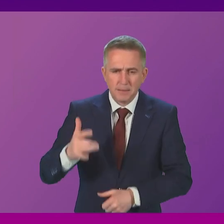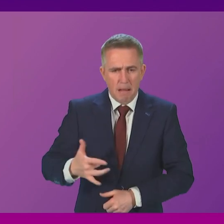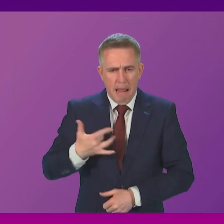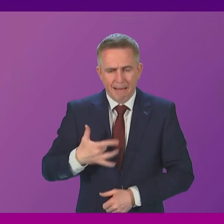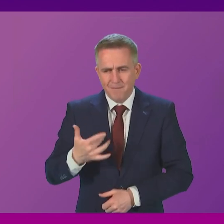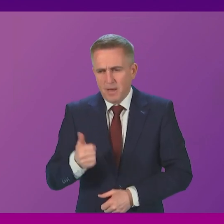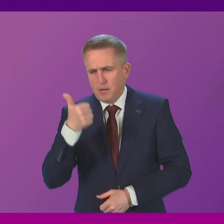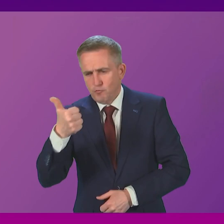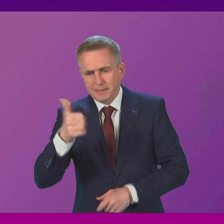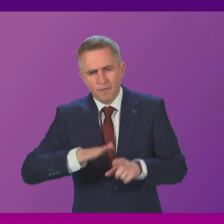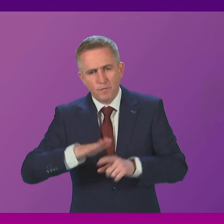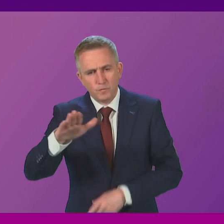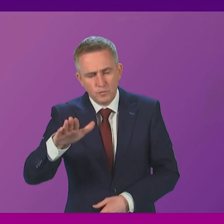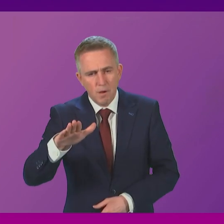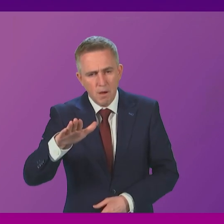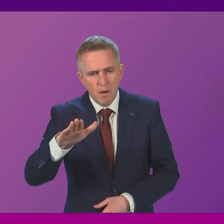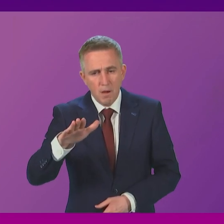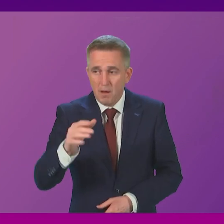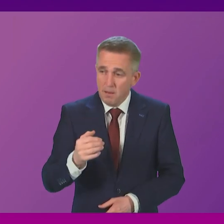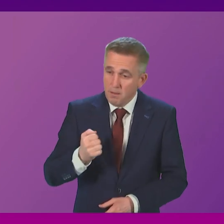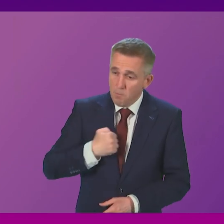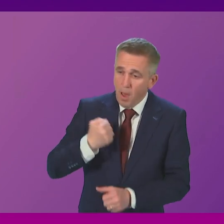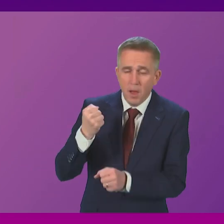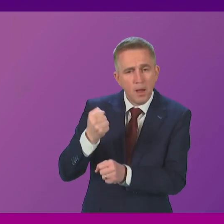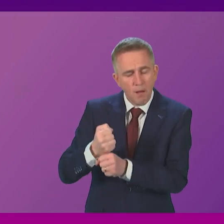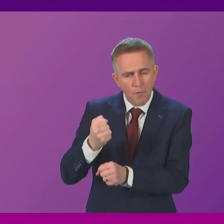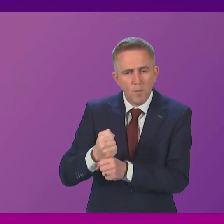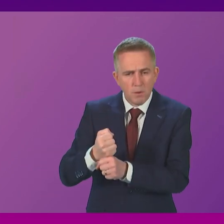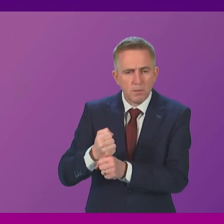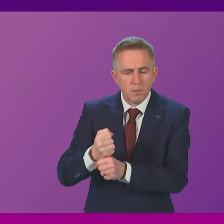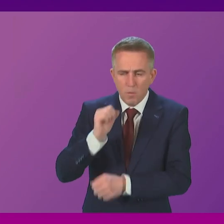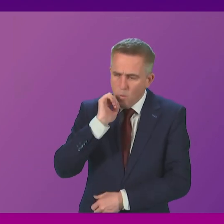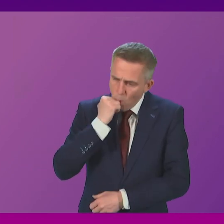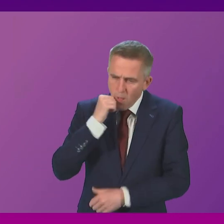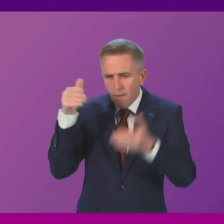The Government that I lead will very much dedicate itself to those aims, and I hope